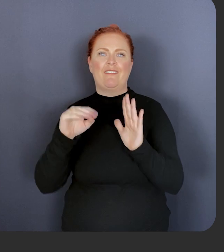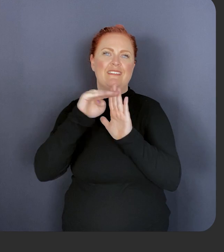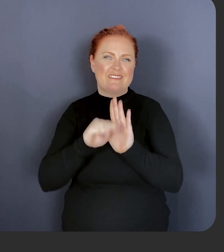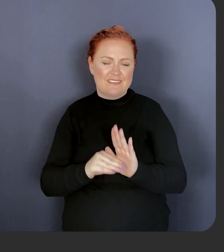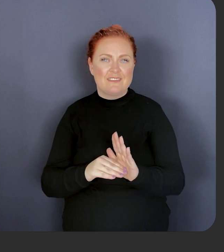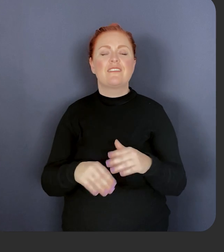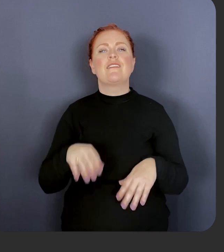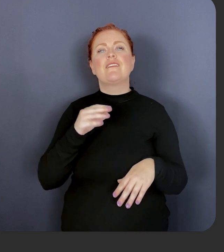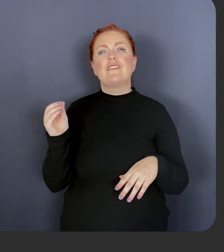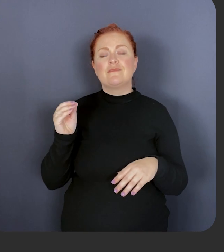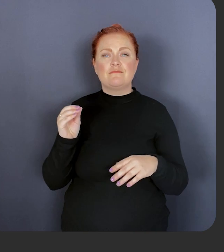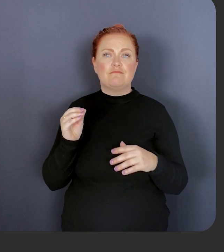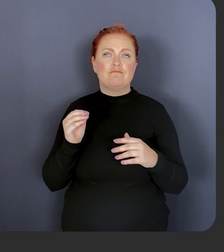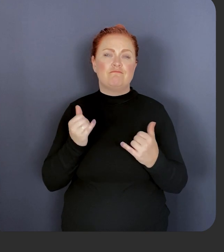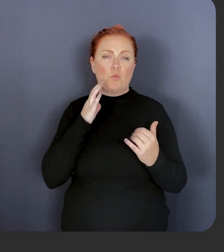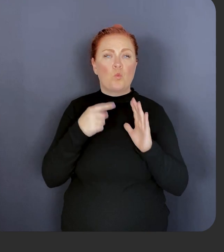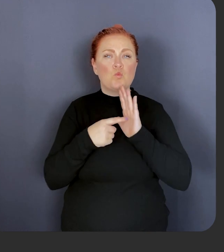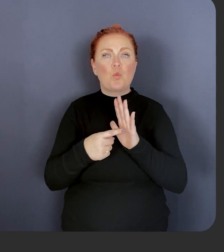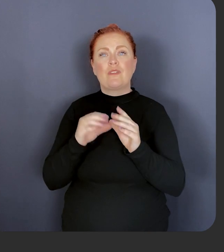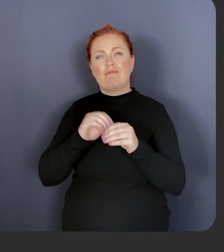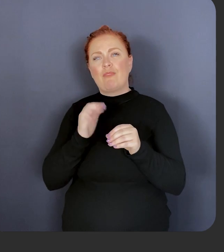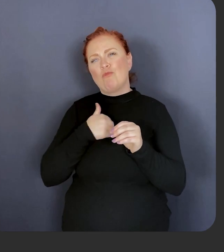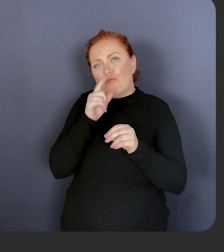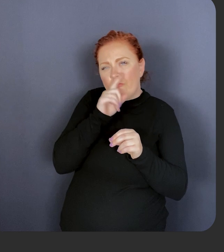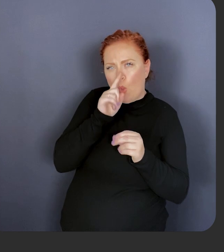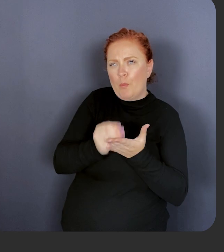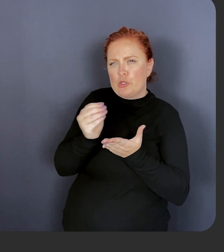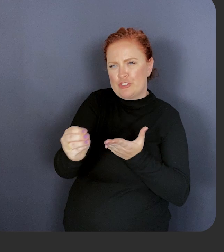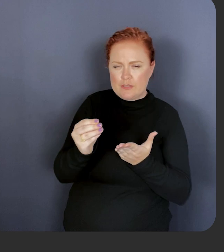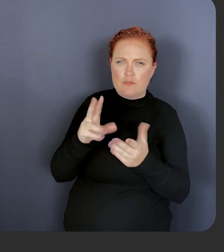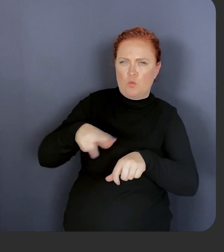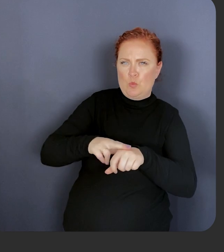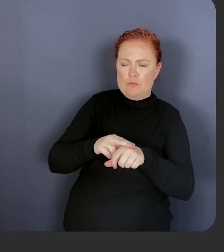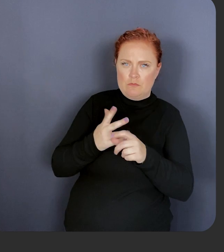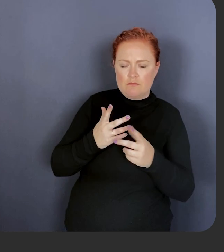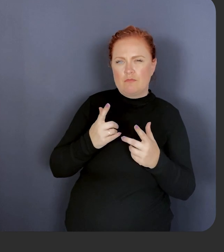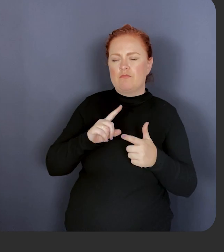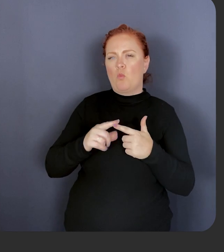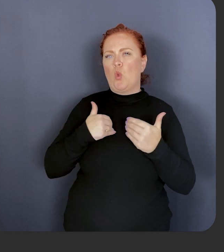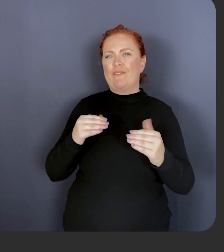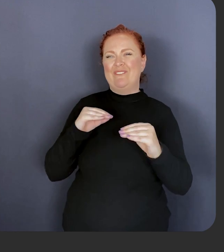And then we're just going to, in our faux purchase, correct that.